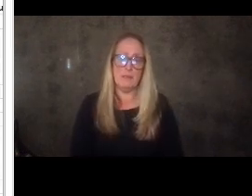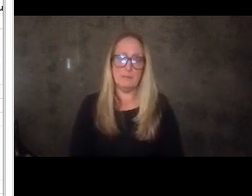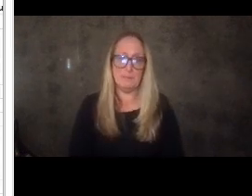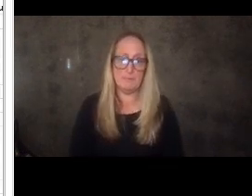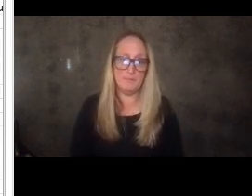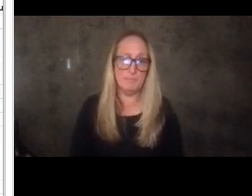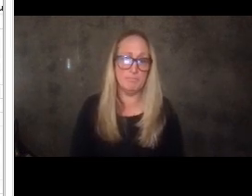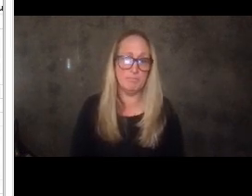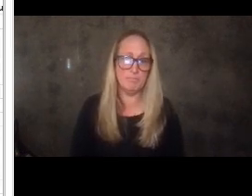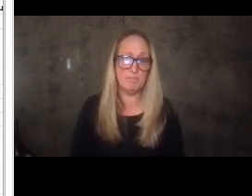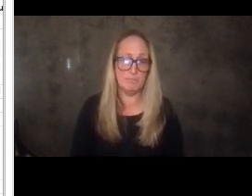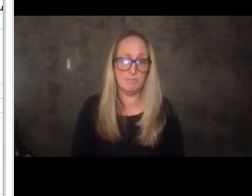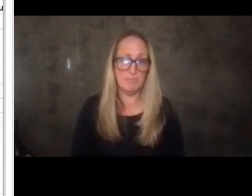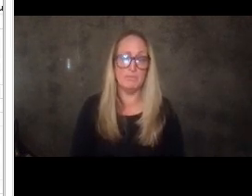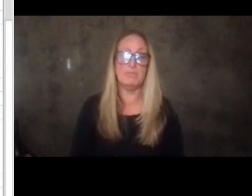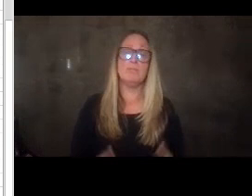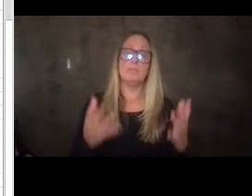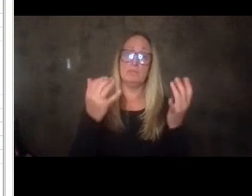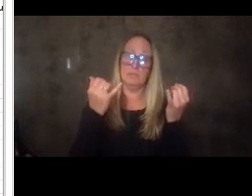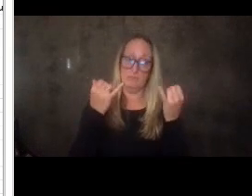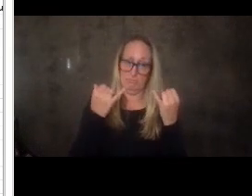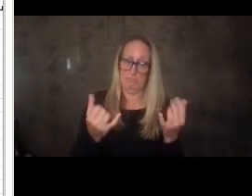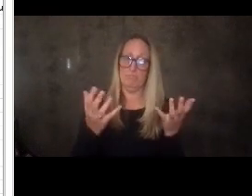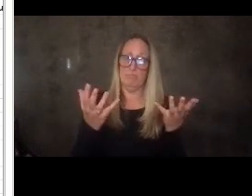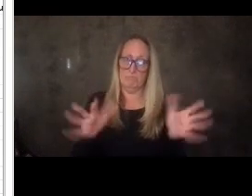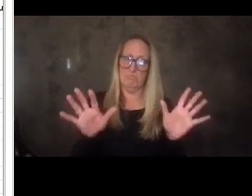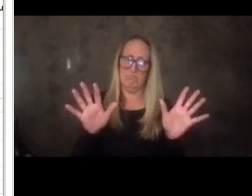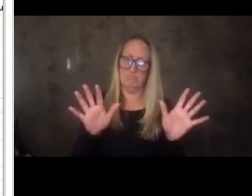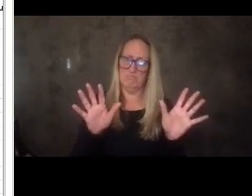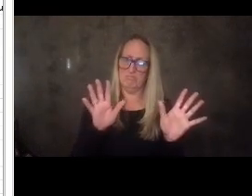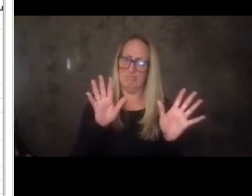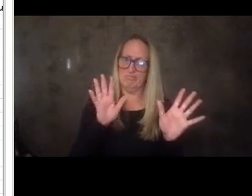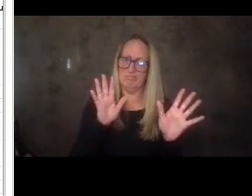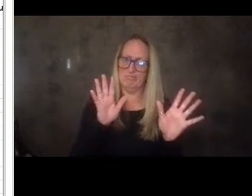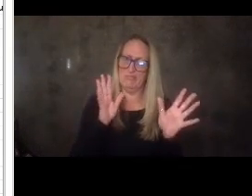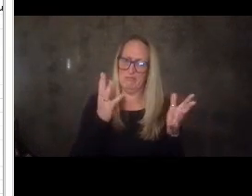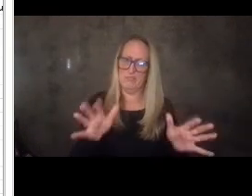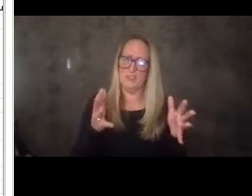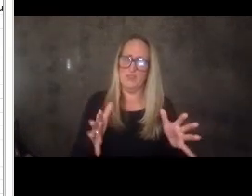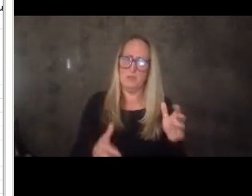So we have now. Pretty much wrapped up most of the things that we would